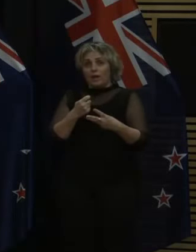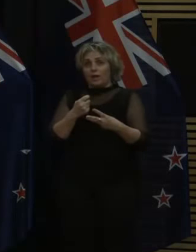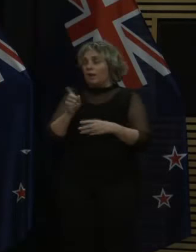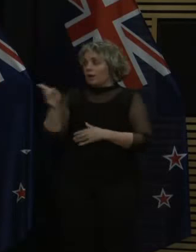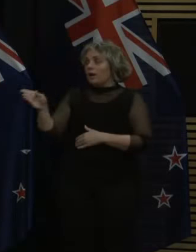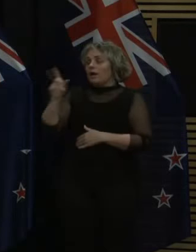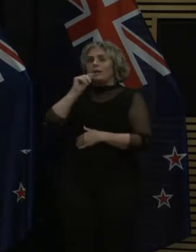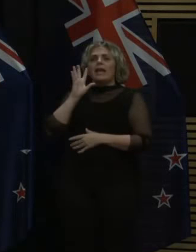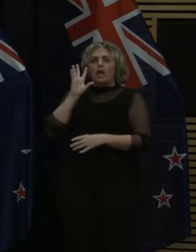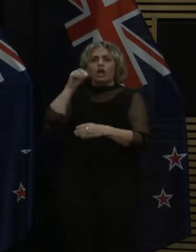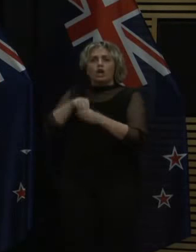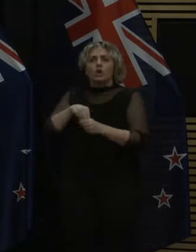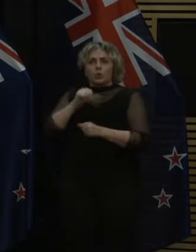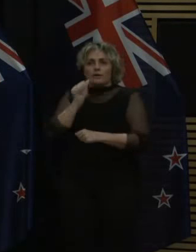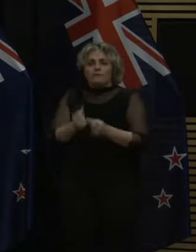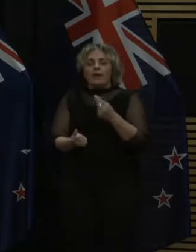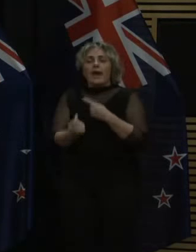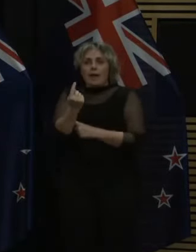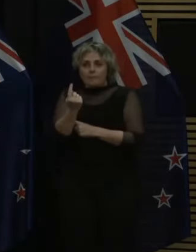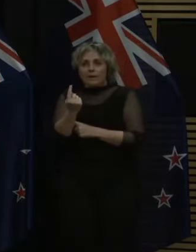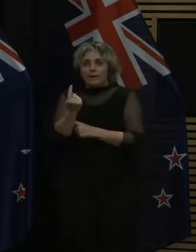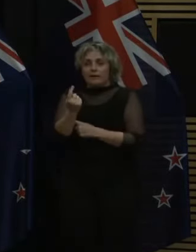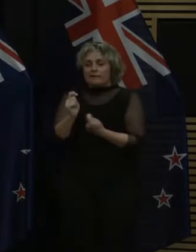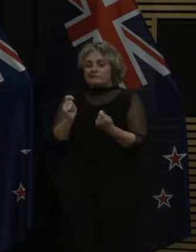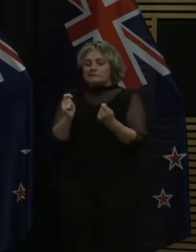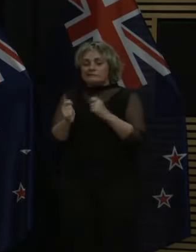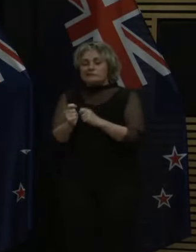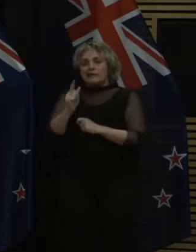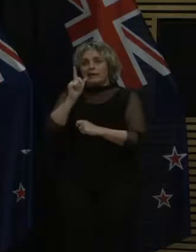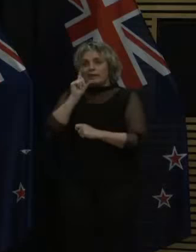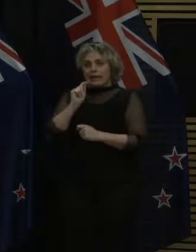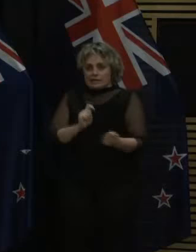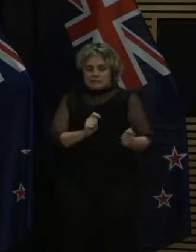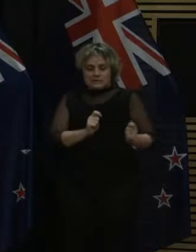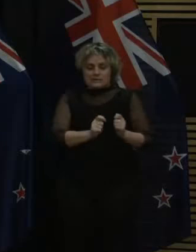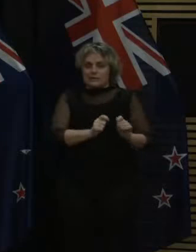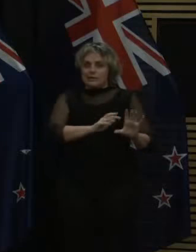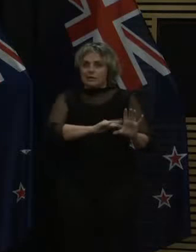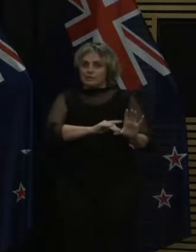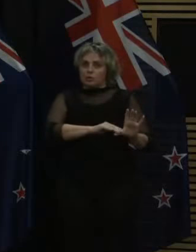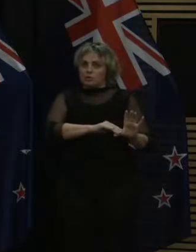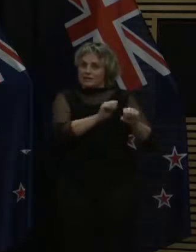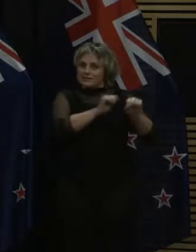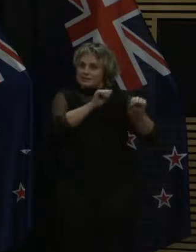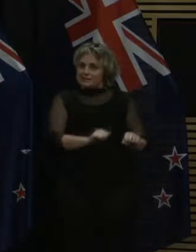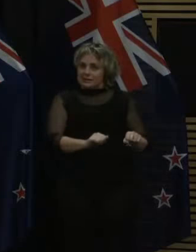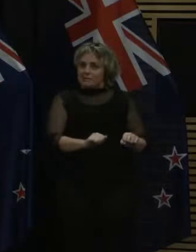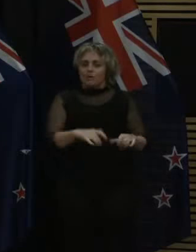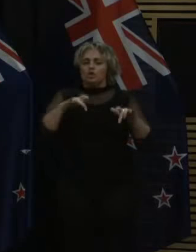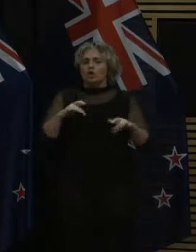If you're a vaccine efficacy rate drops...